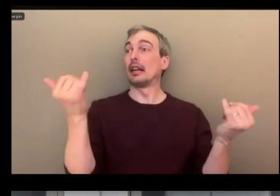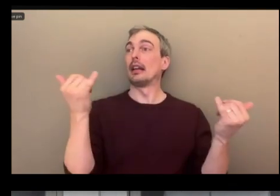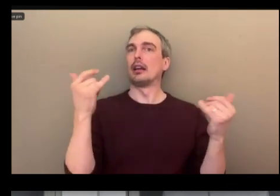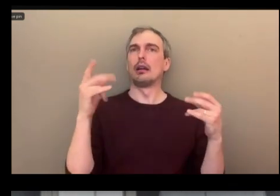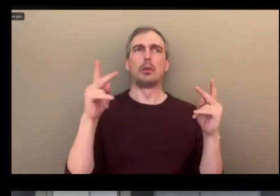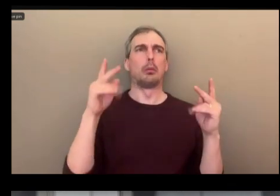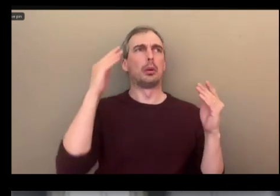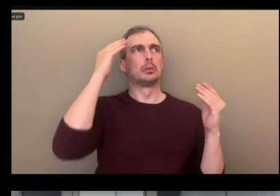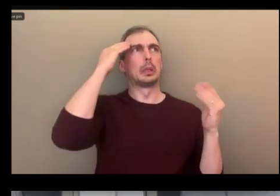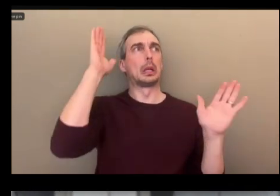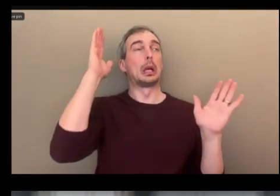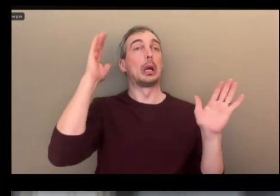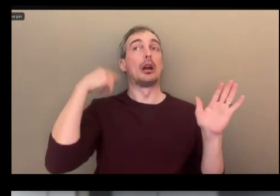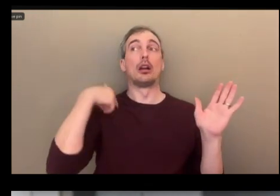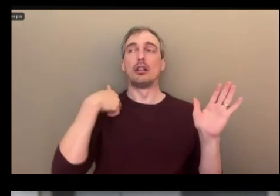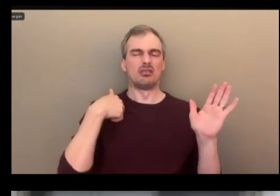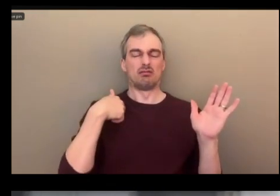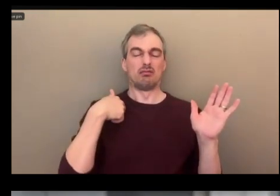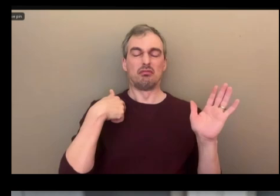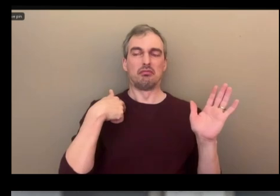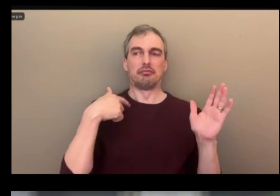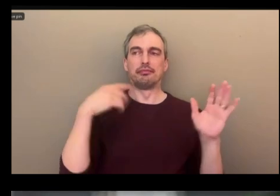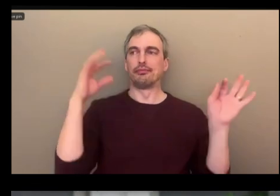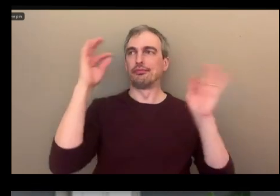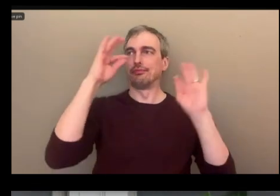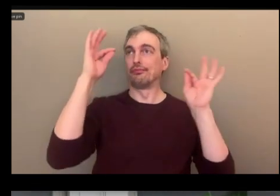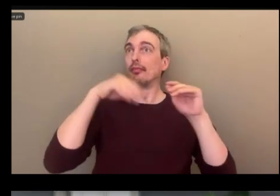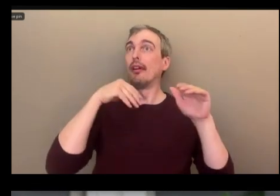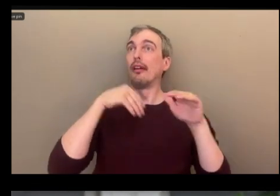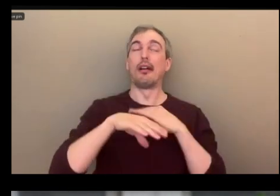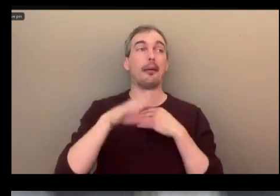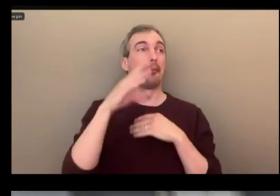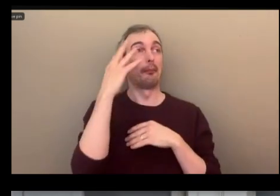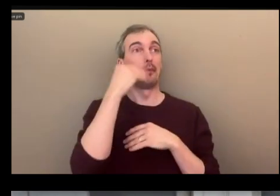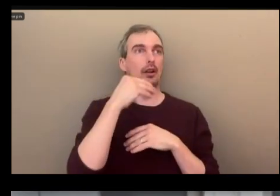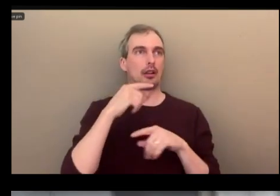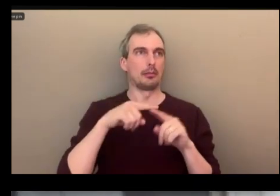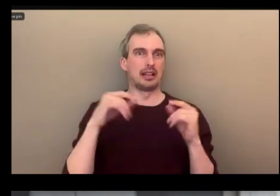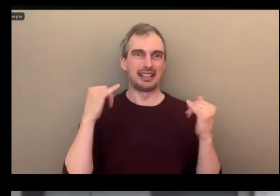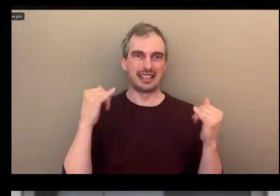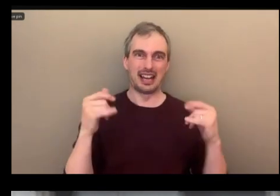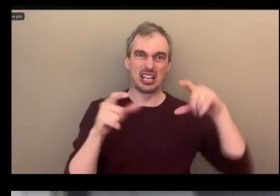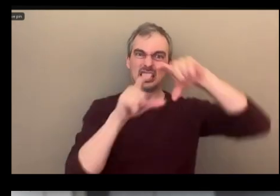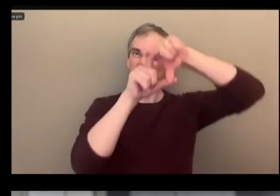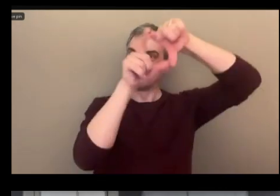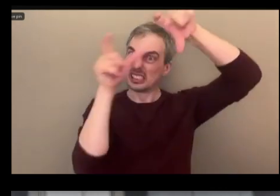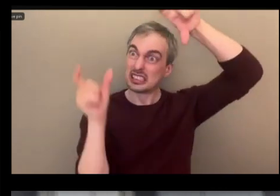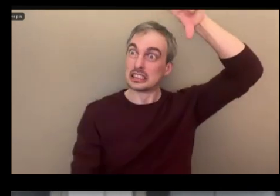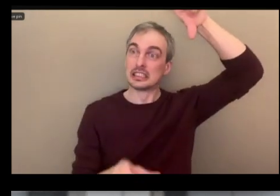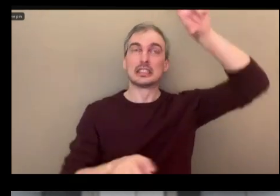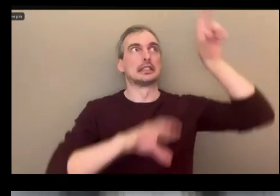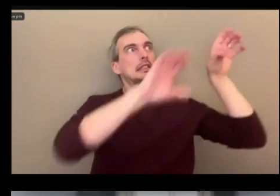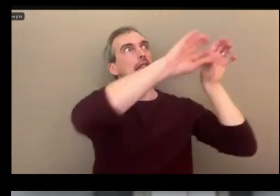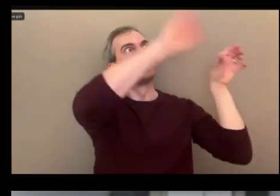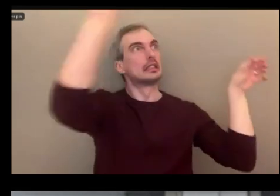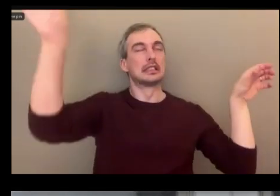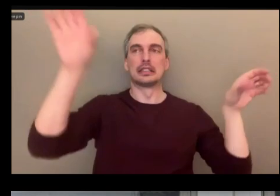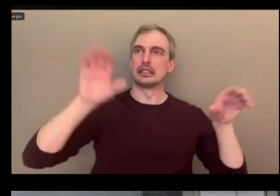But as you walk down the hallway to the lab, everything says accessibility. And then we went one step further.